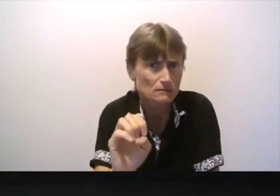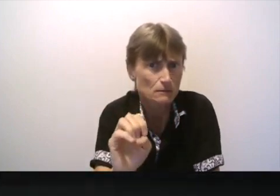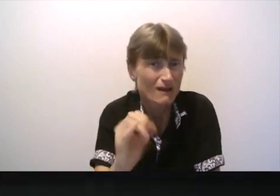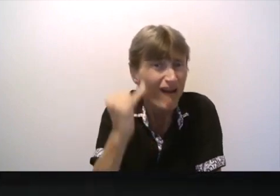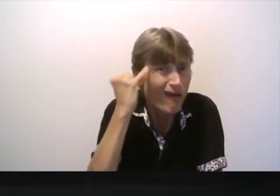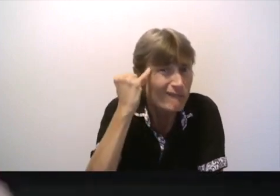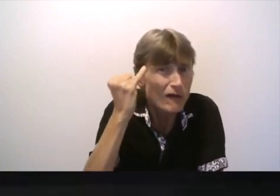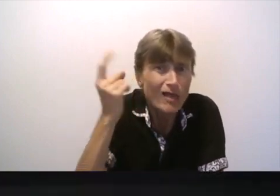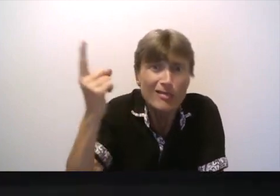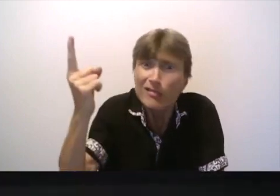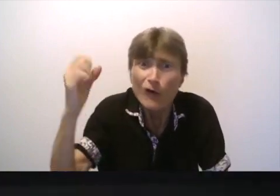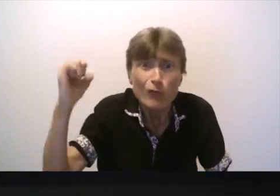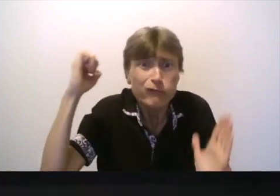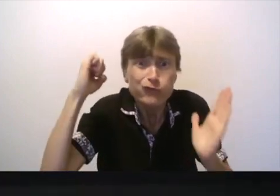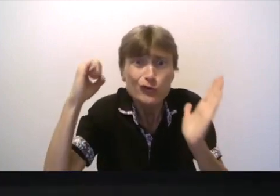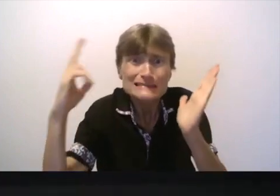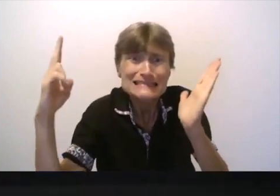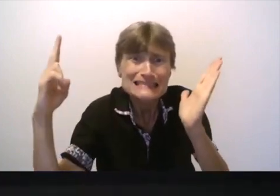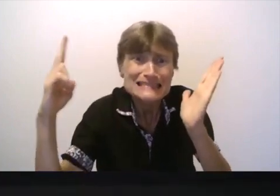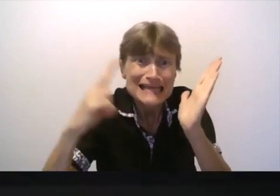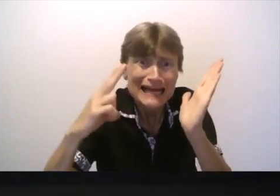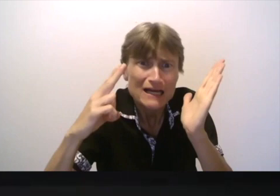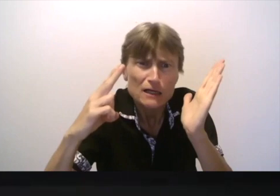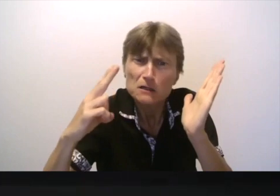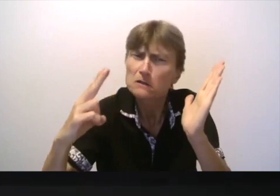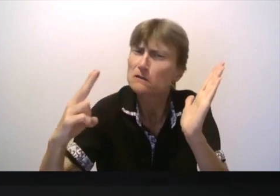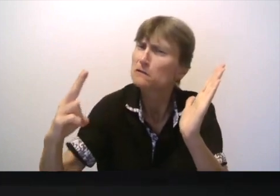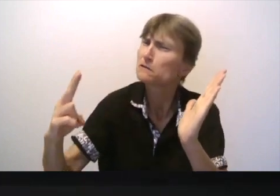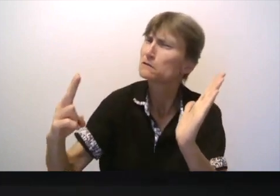there's another problem that we have here and so i'll be doing